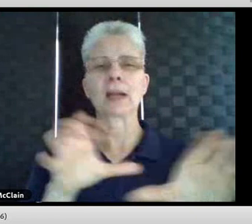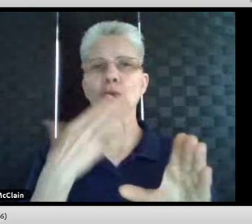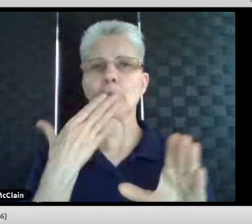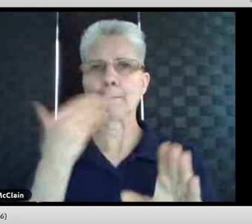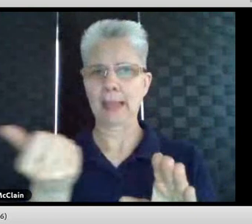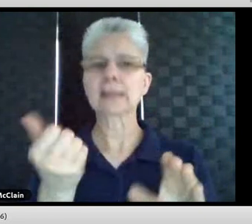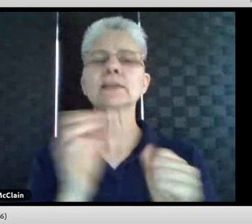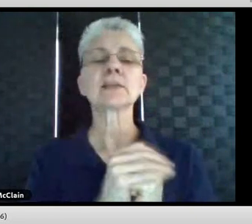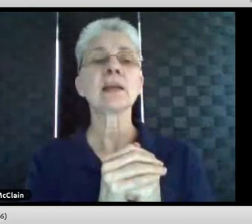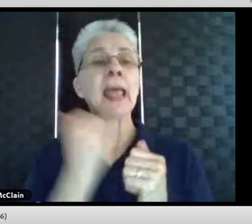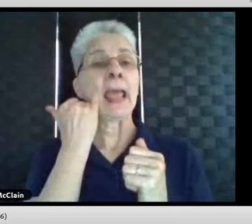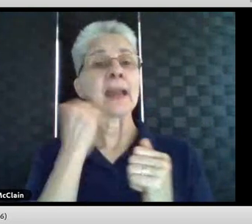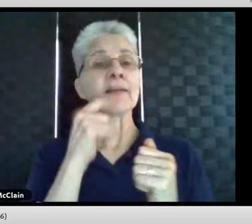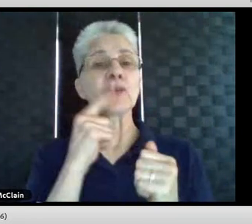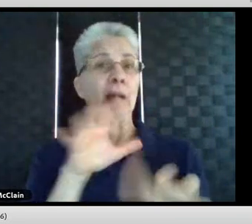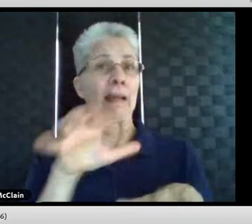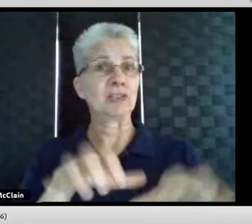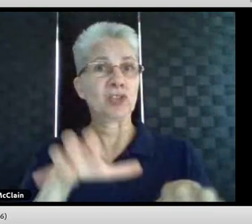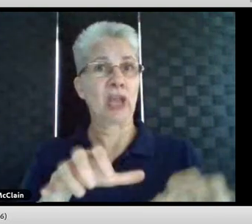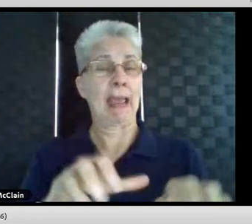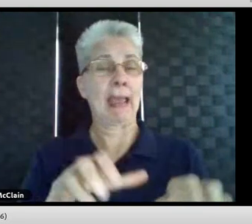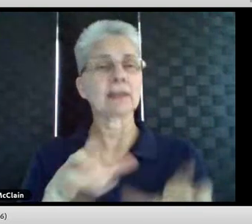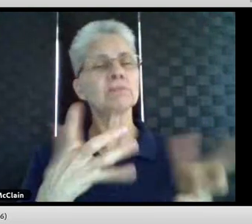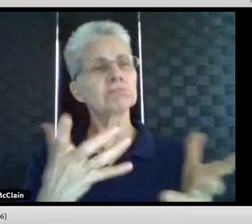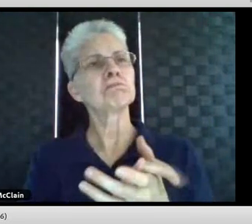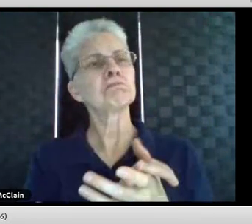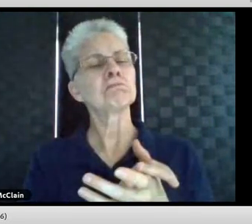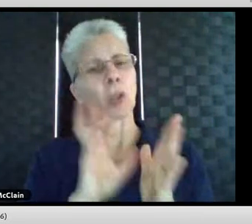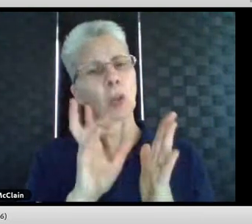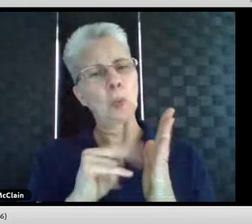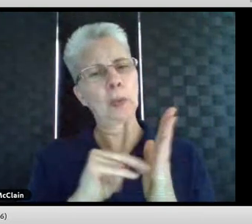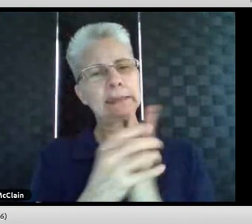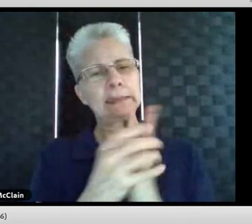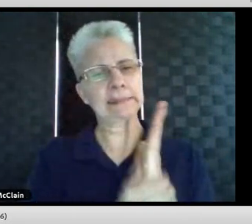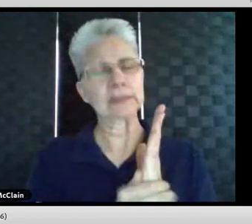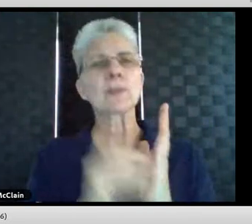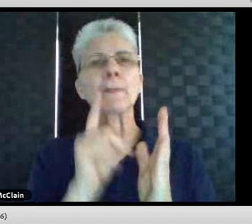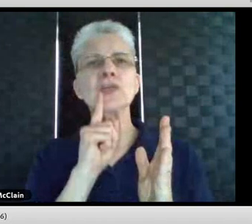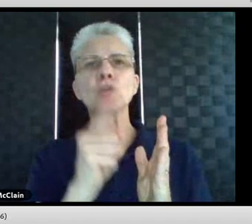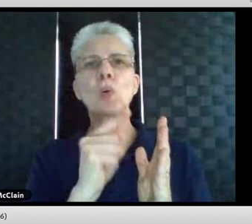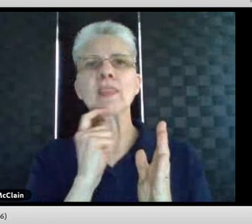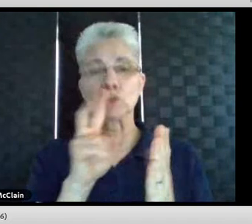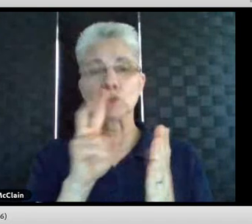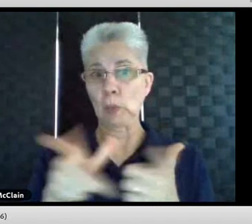and if you're in a chat, you know, reading skills. Make sure you read quickly,